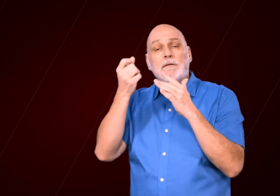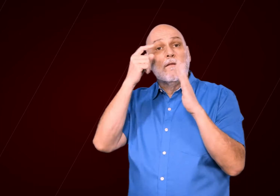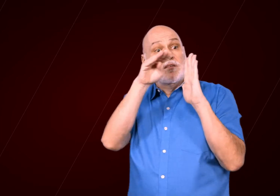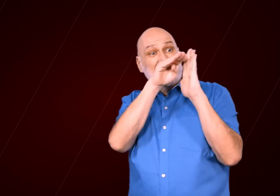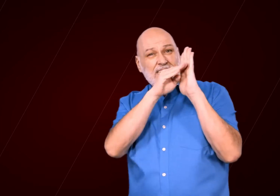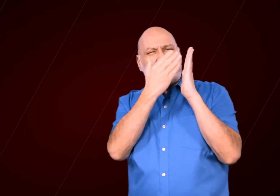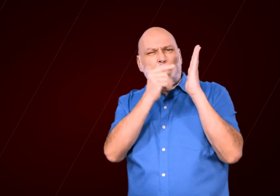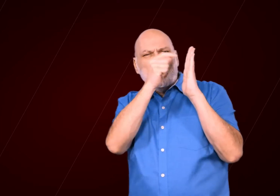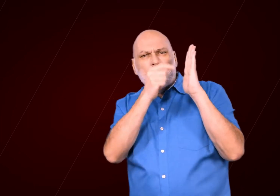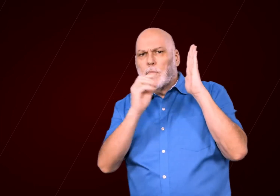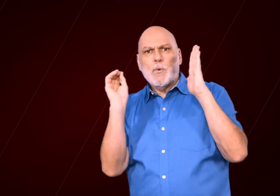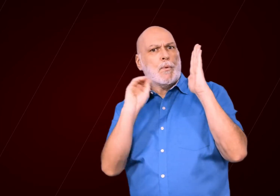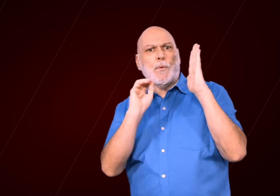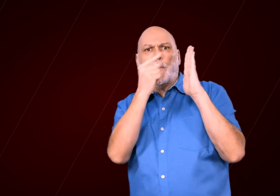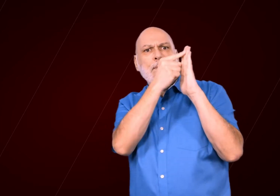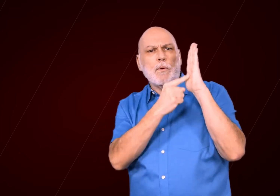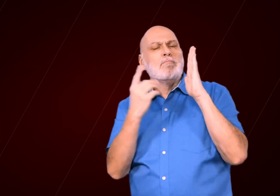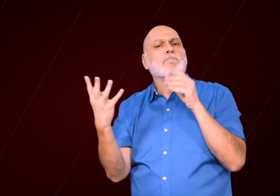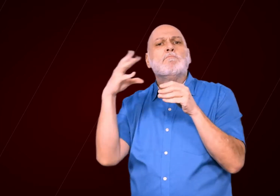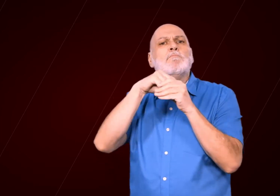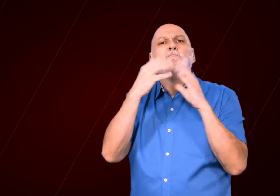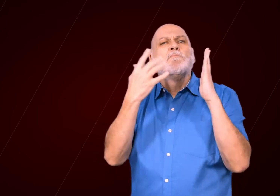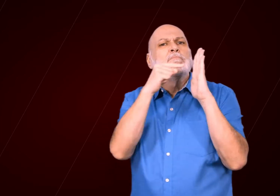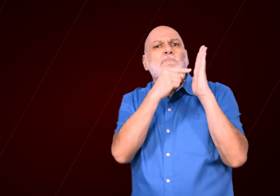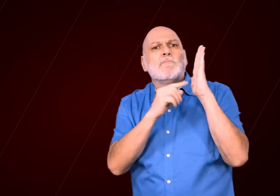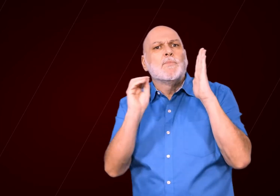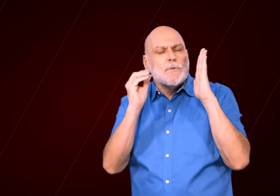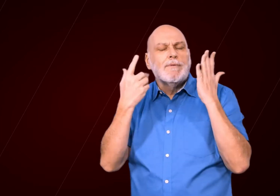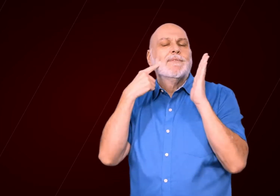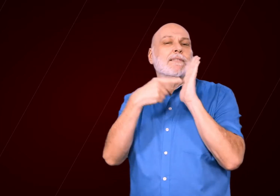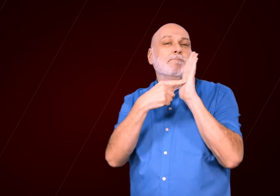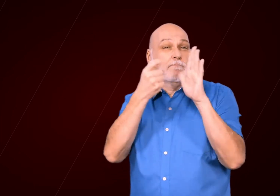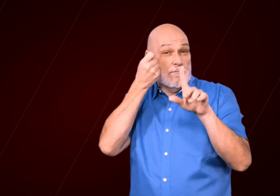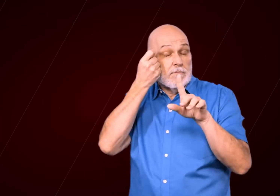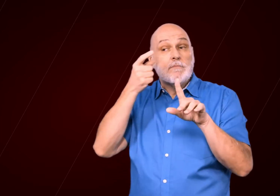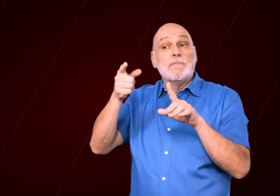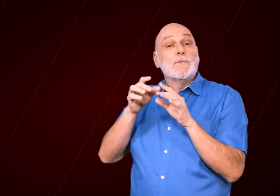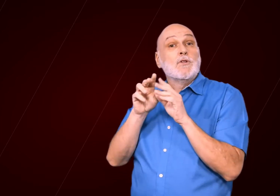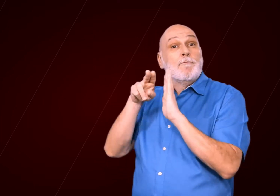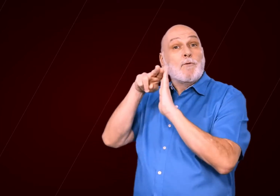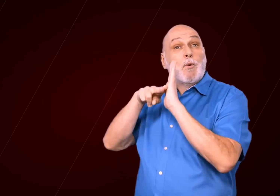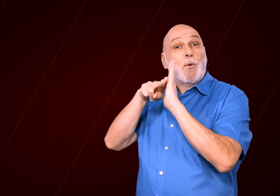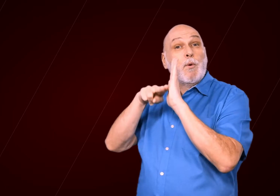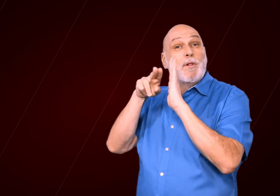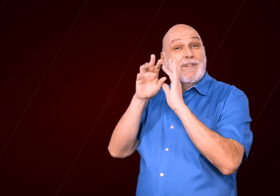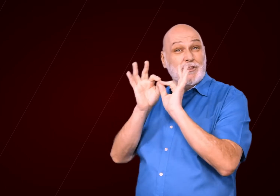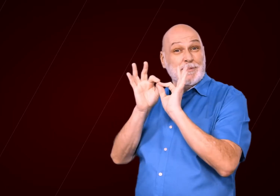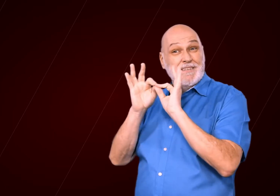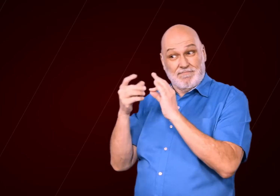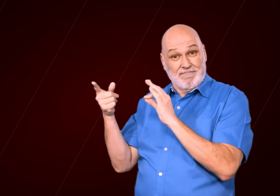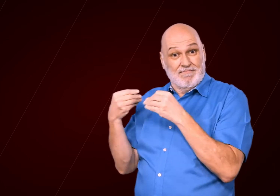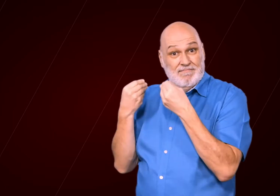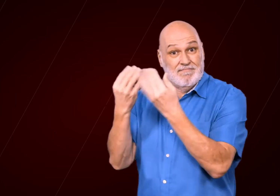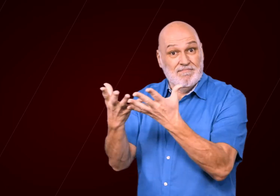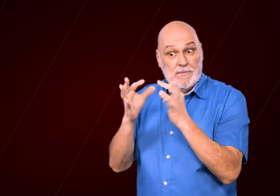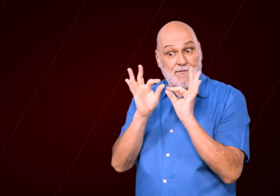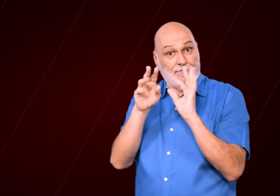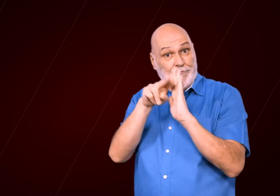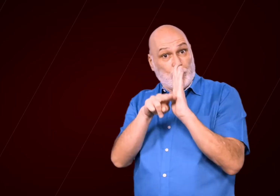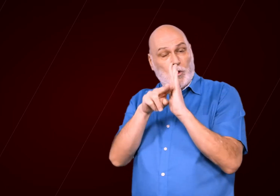generally Deaf consumers do not have to pay for interpreters at